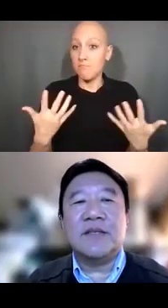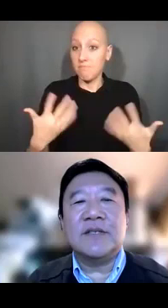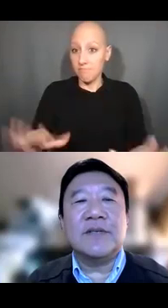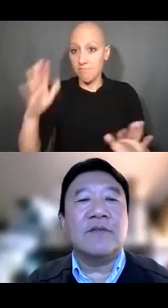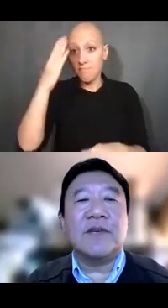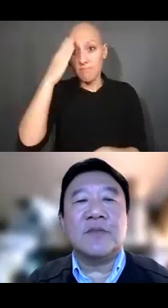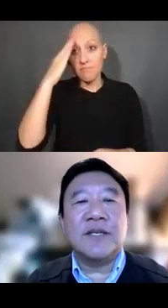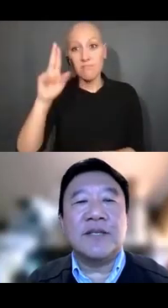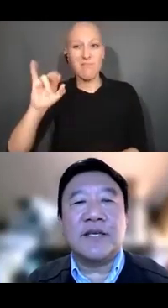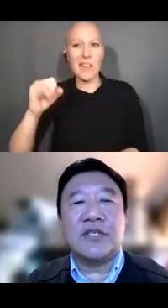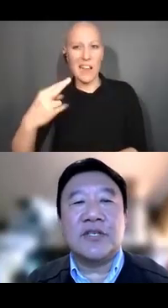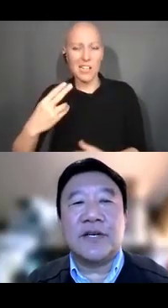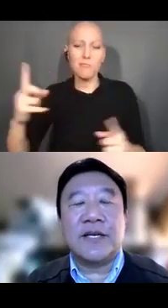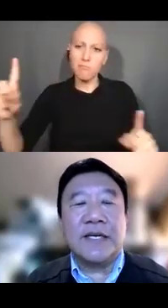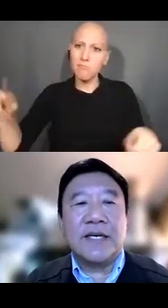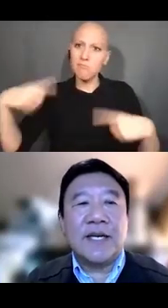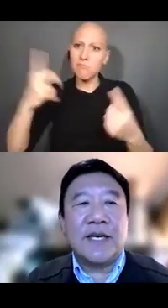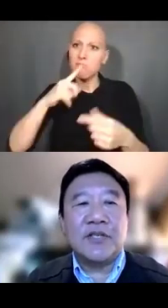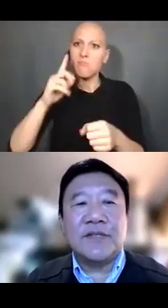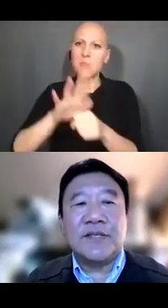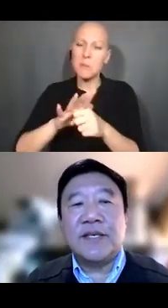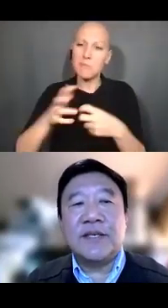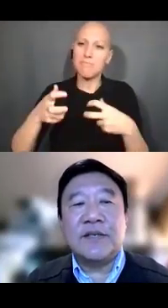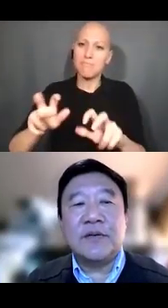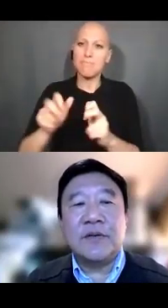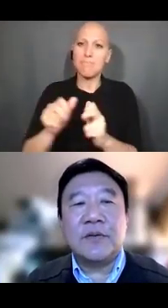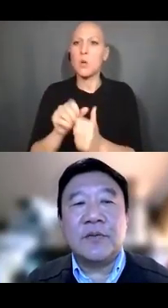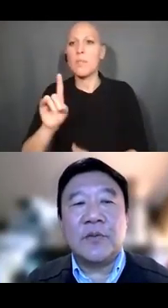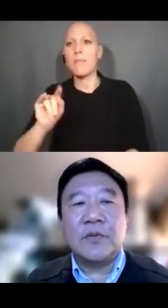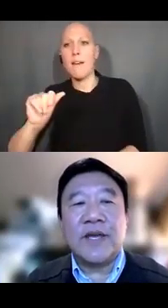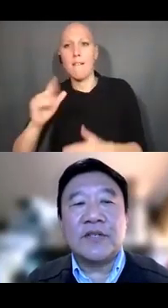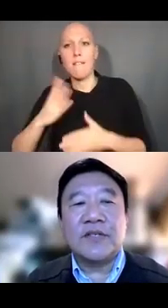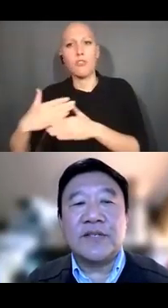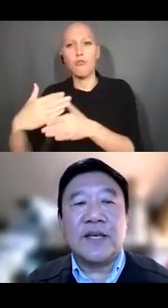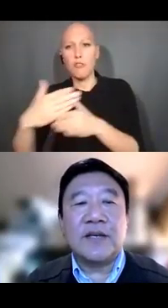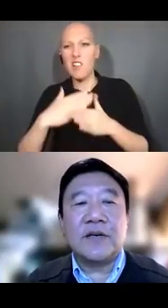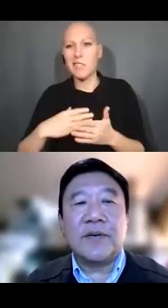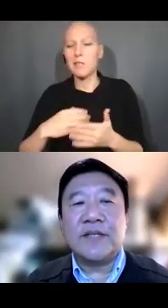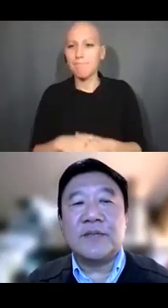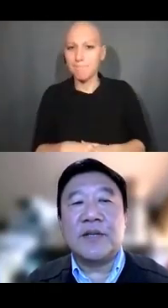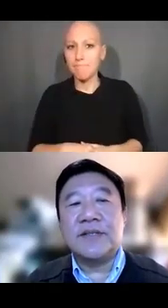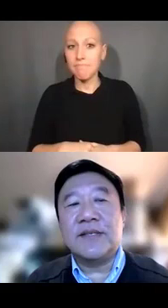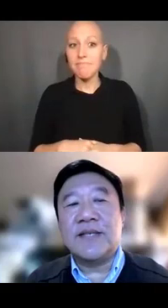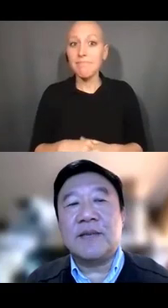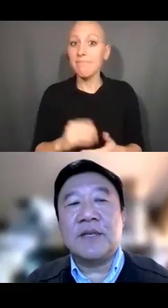to an investment in data sharing. As you can see here, what we actually say in our Grant Policy Statement